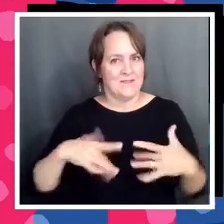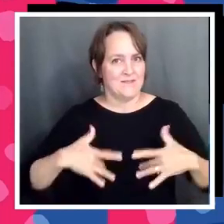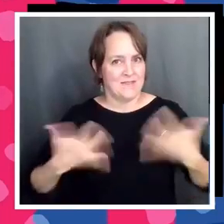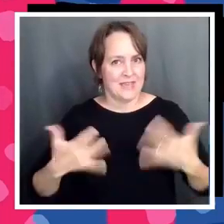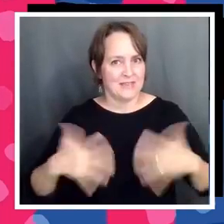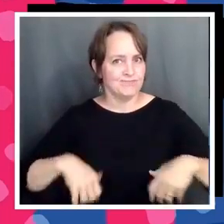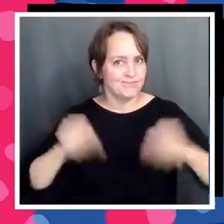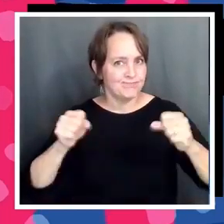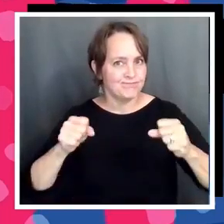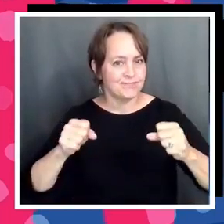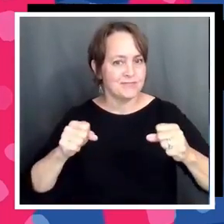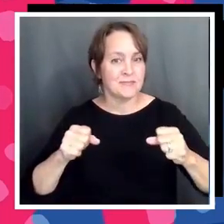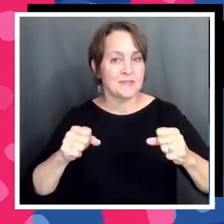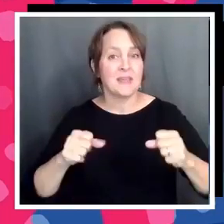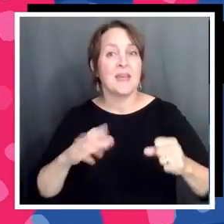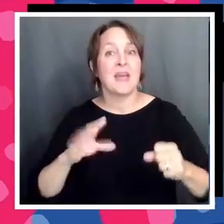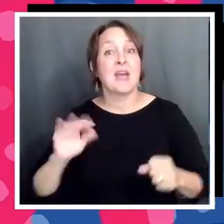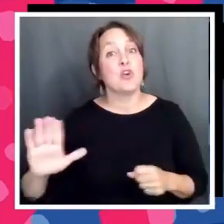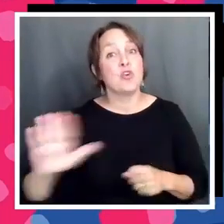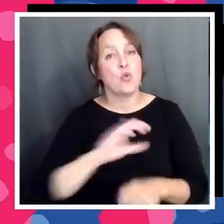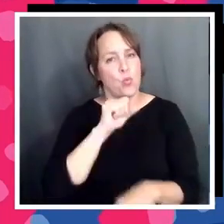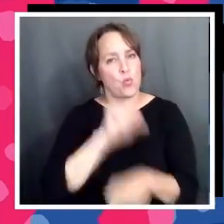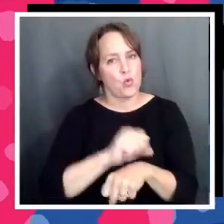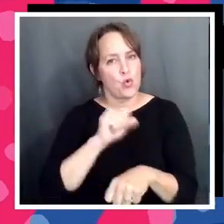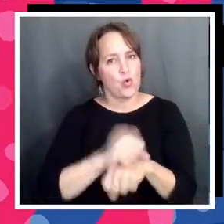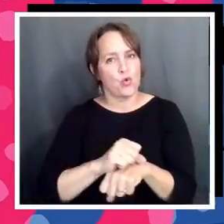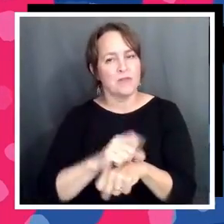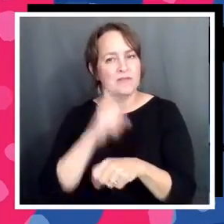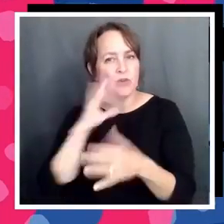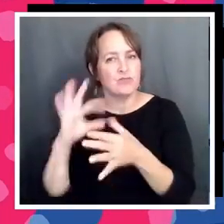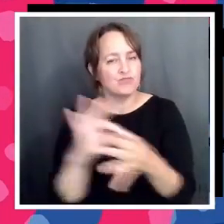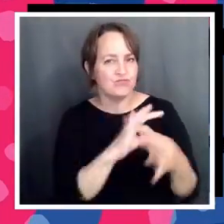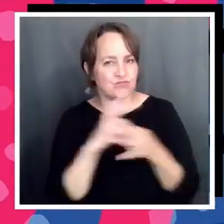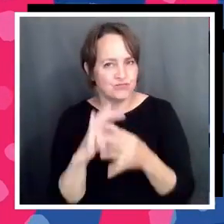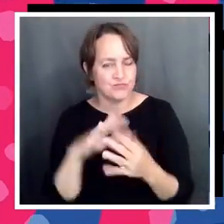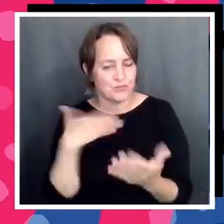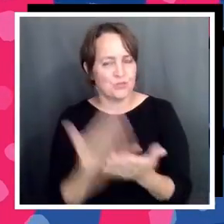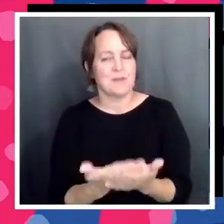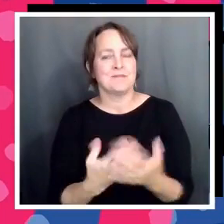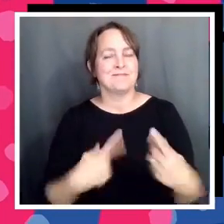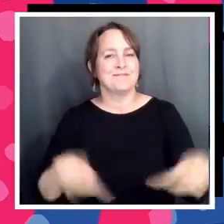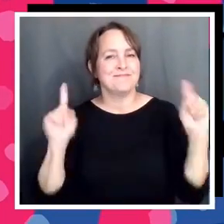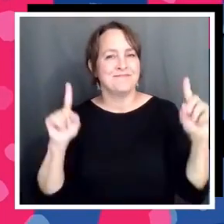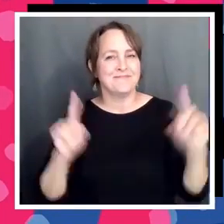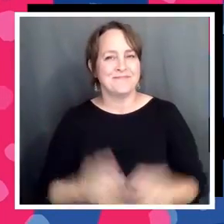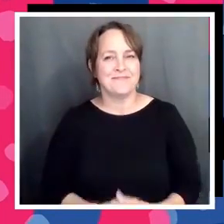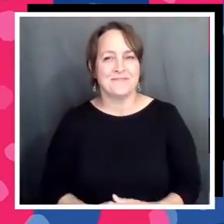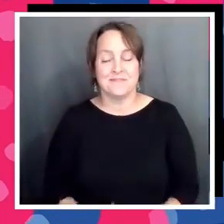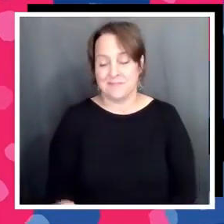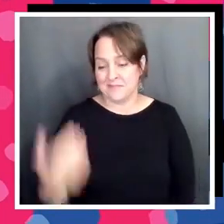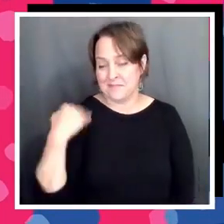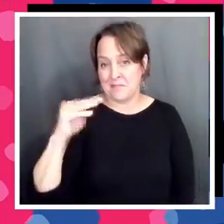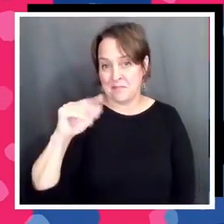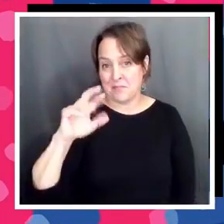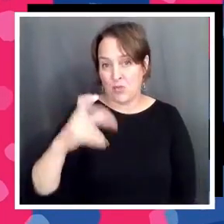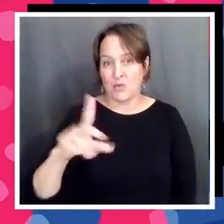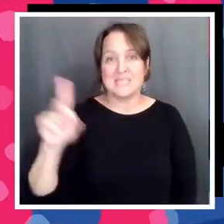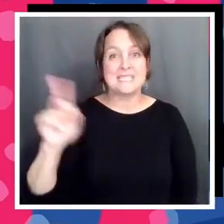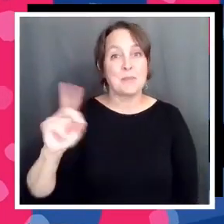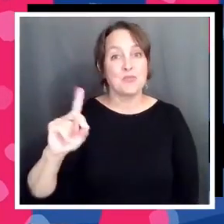FOR COSPONSORING TODAY'S EVENT, BUT MOST OF ALL, THANK YOU FOR